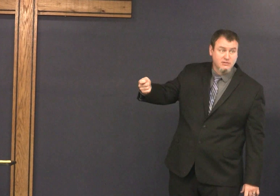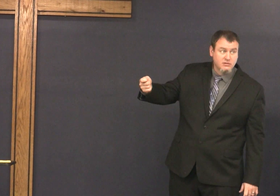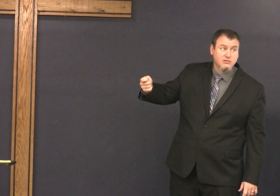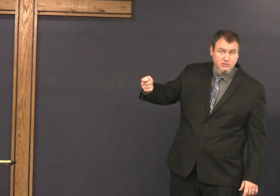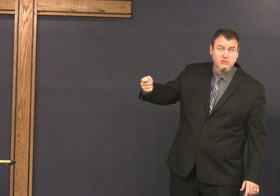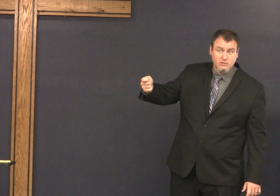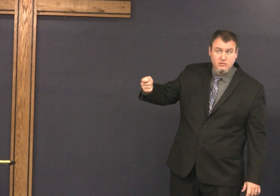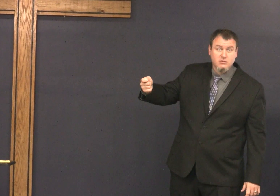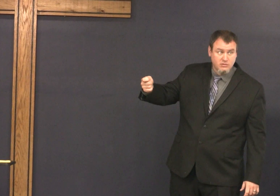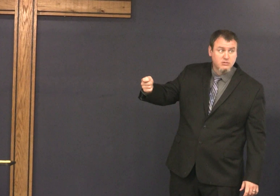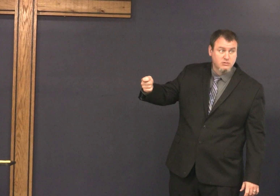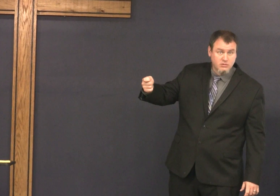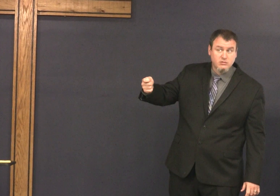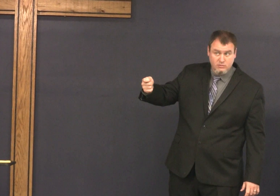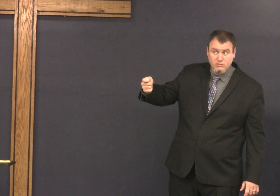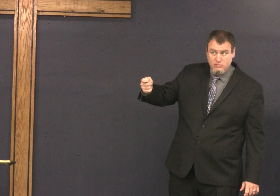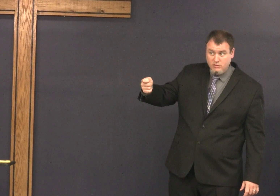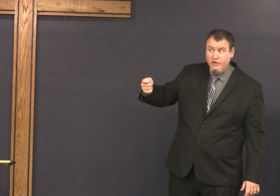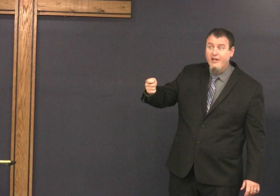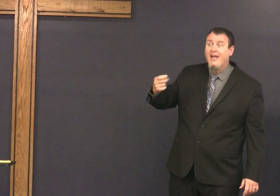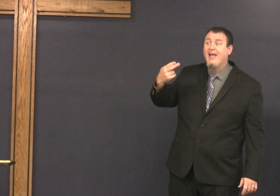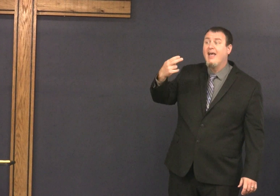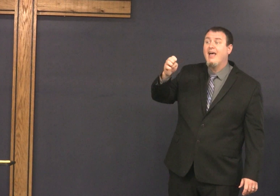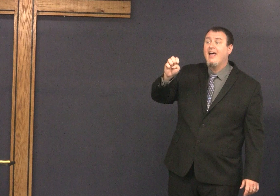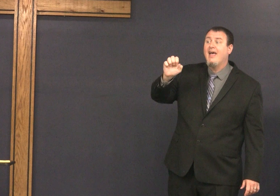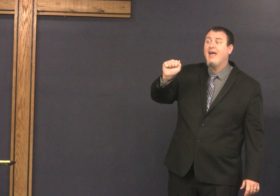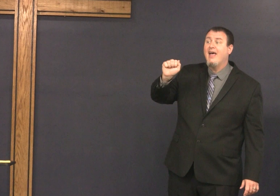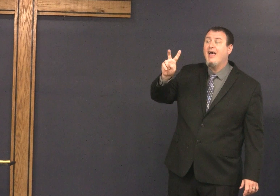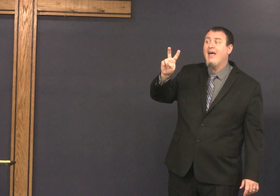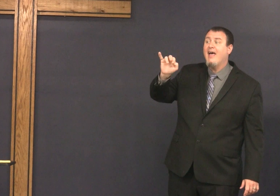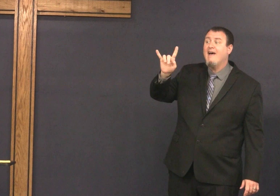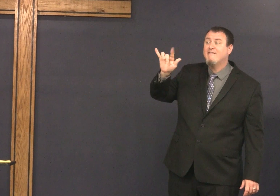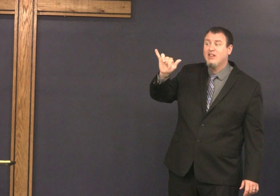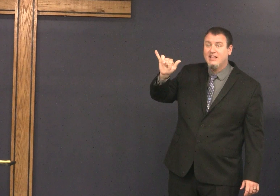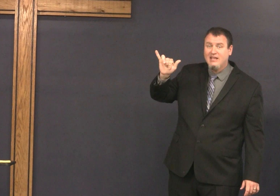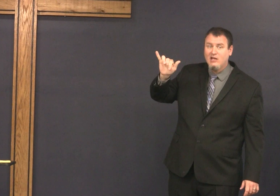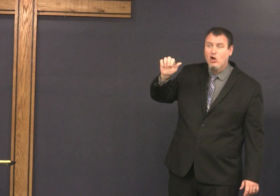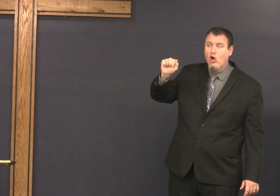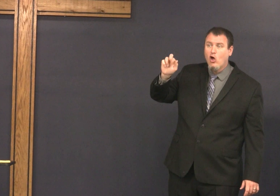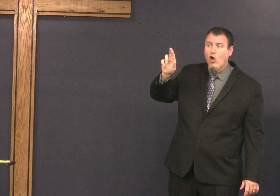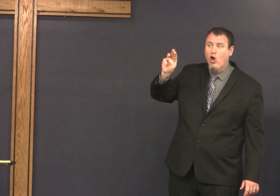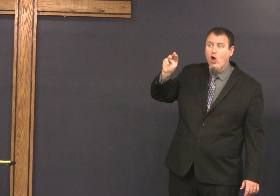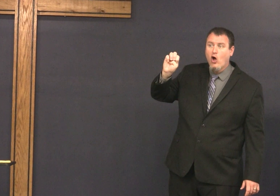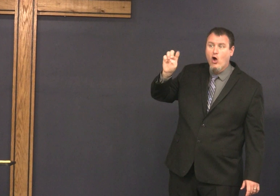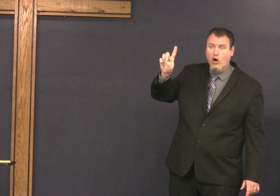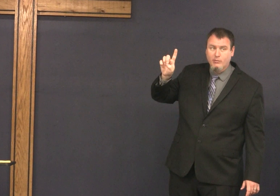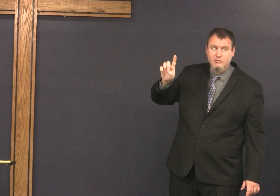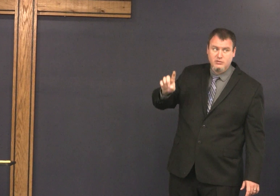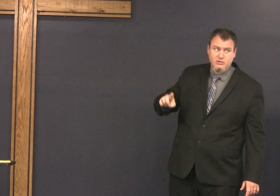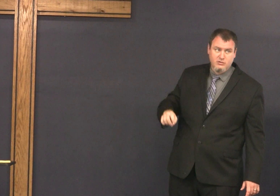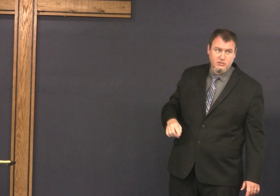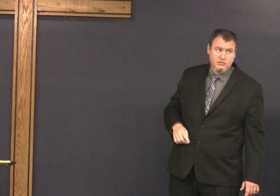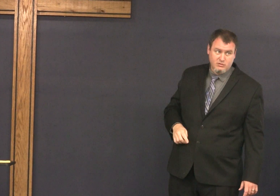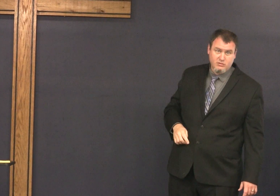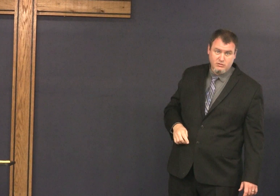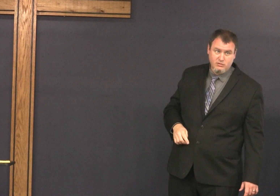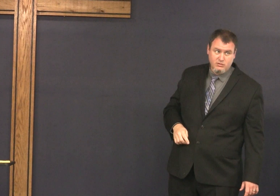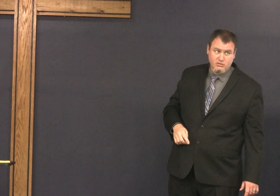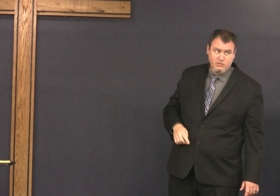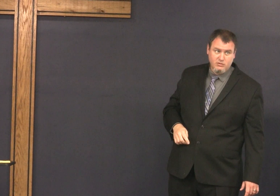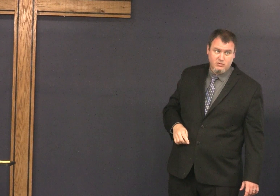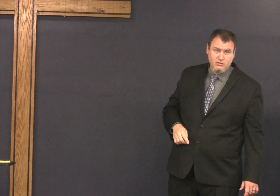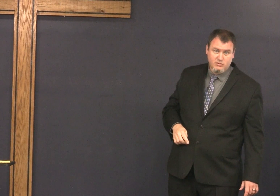they have weapons probably swords they were heavily armed armed to the teeth